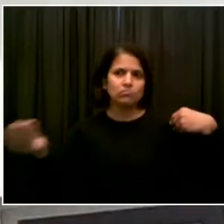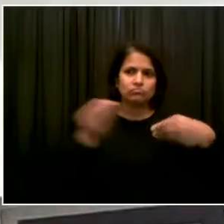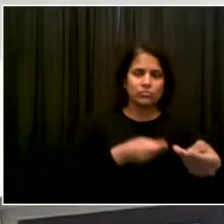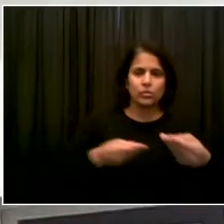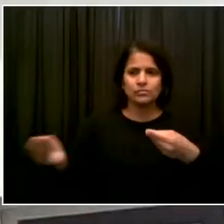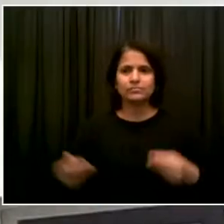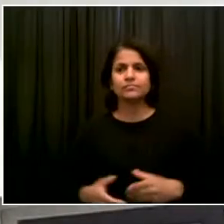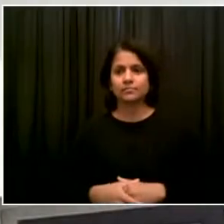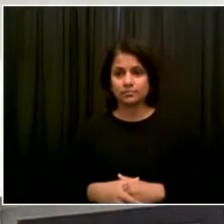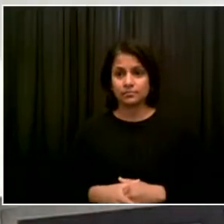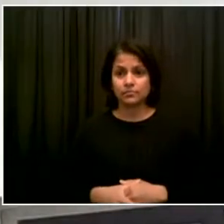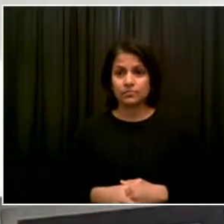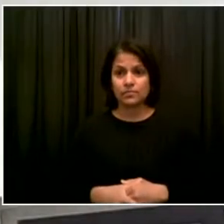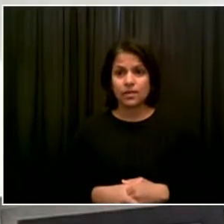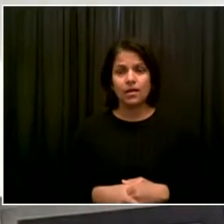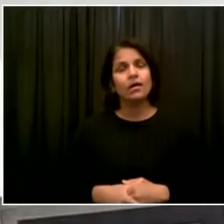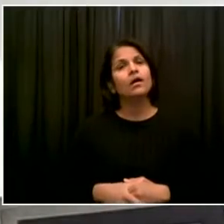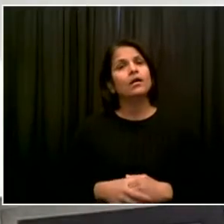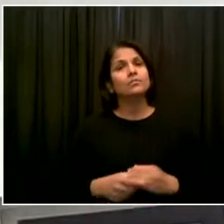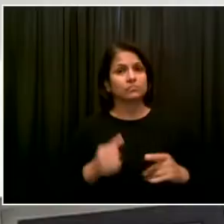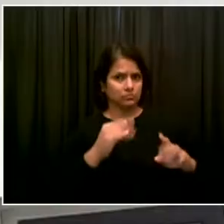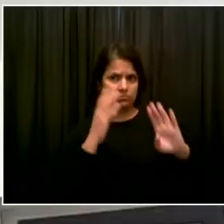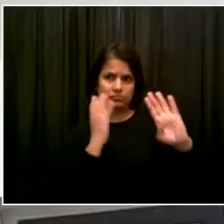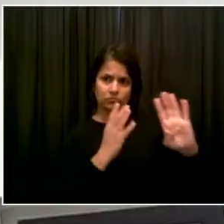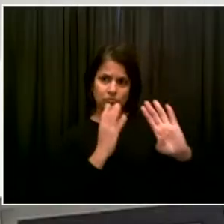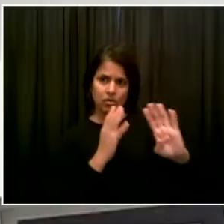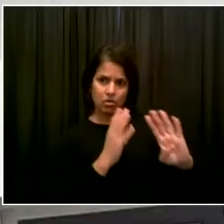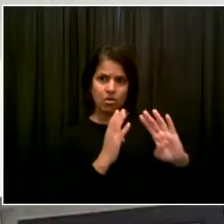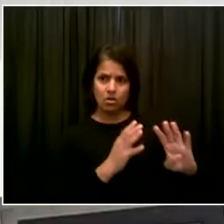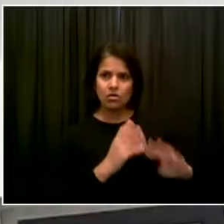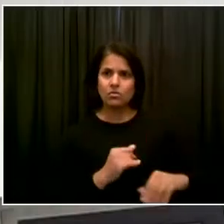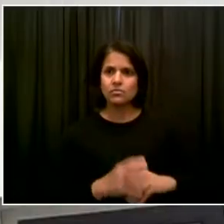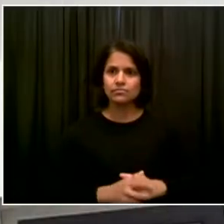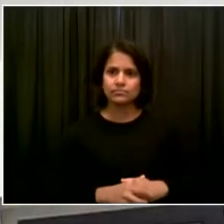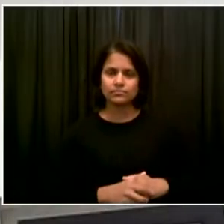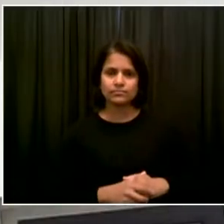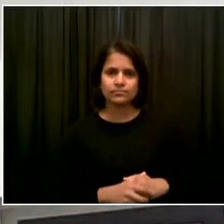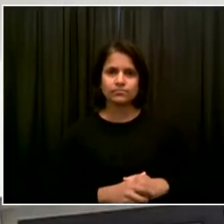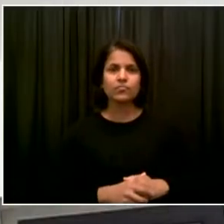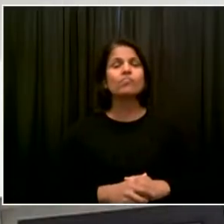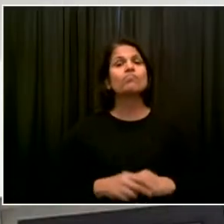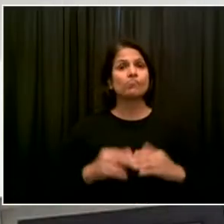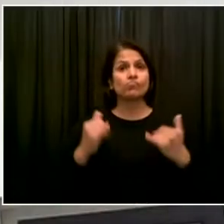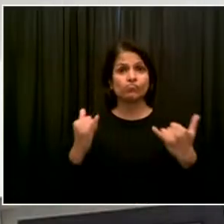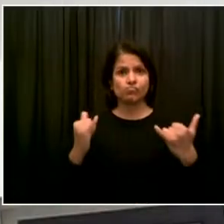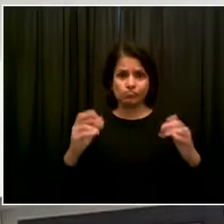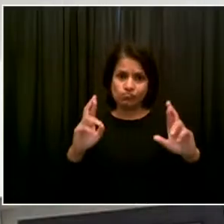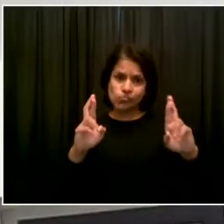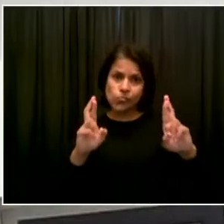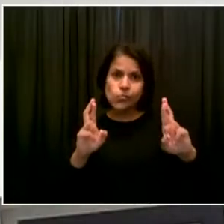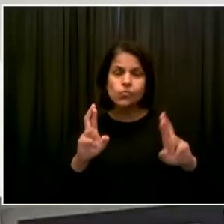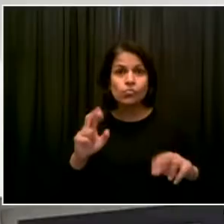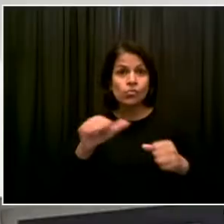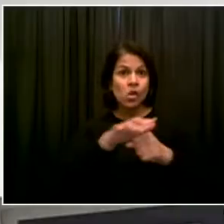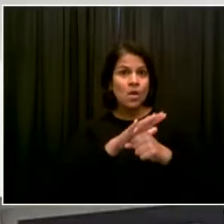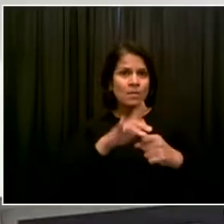AND HAVE THEIR LUNCH UBT THE TESTING NLIE